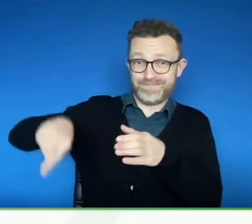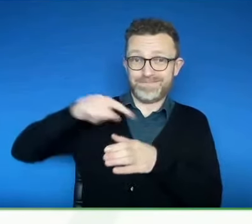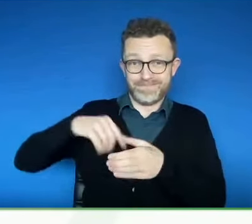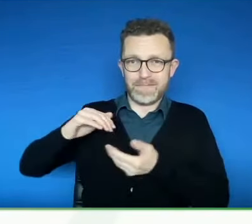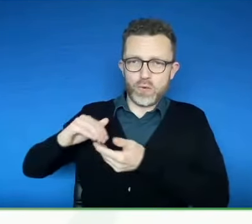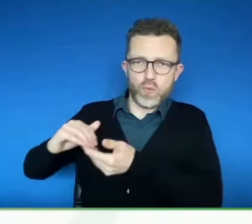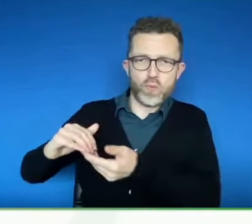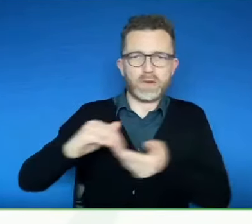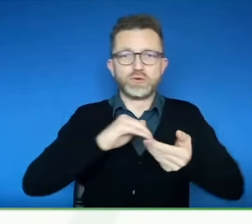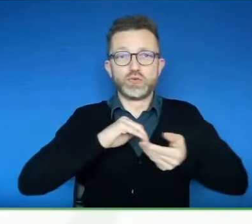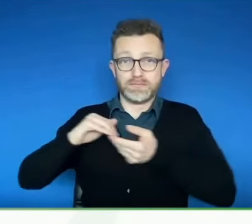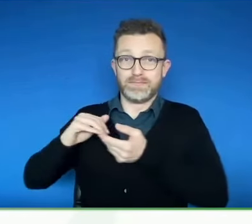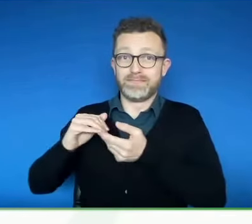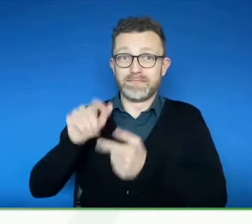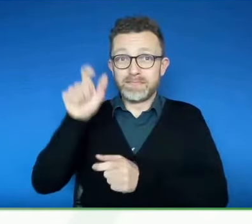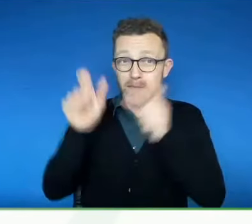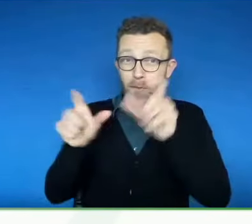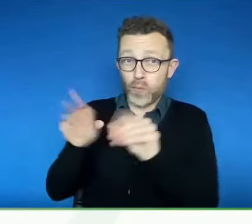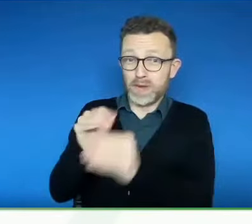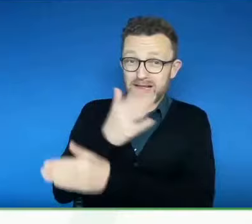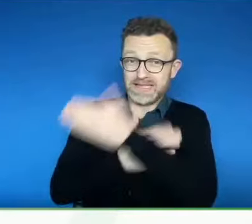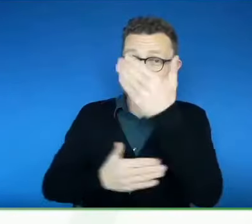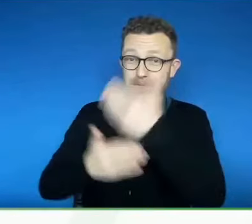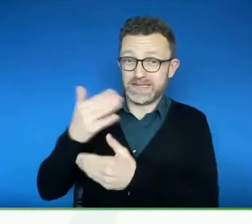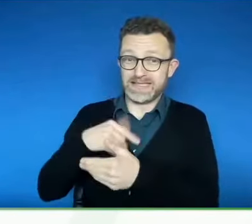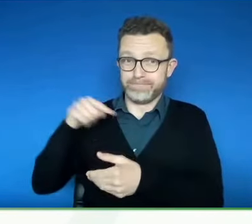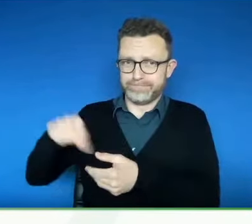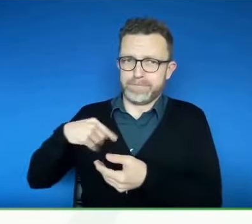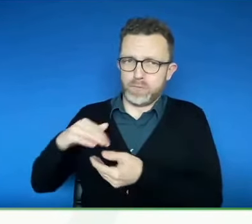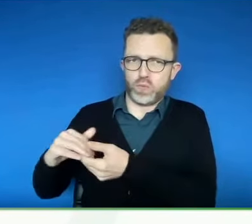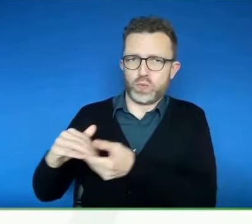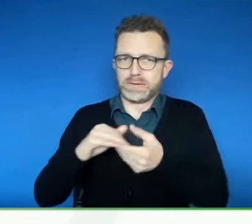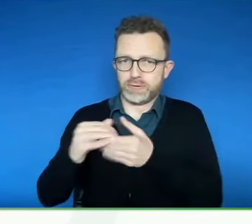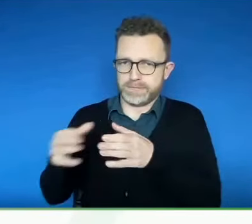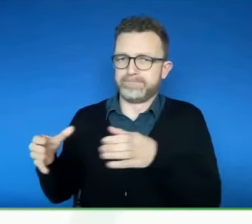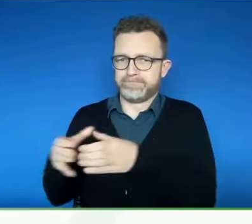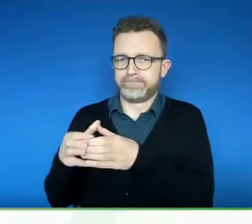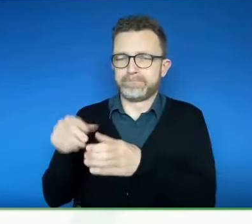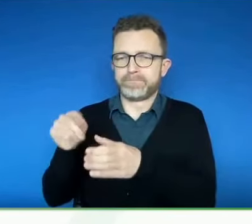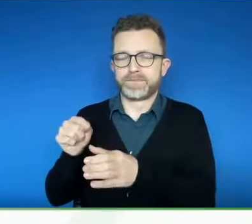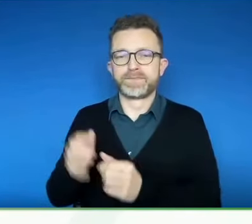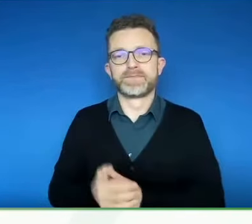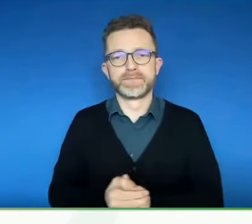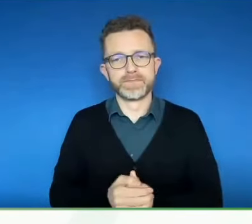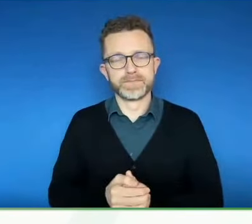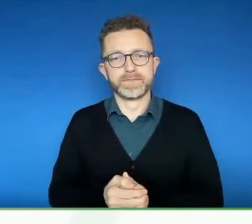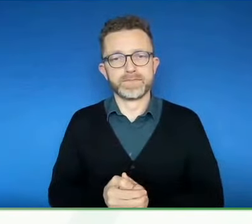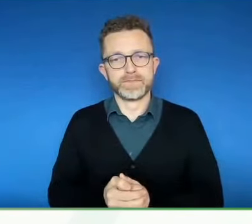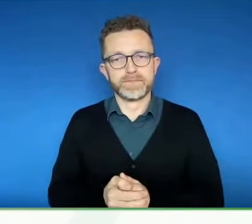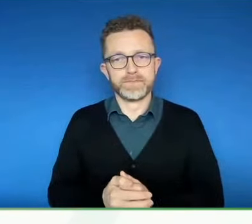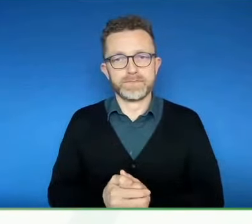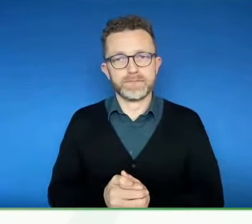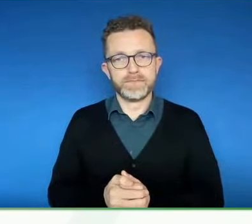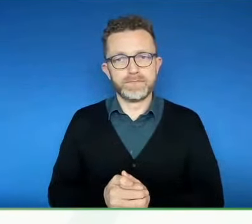We support persons with psychosocial disabilities to live independently and be included in their communities.